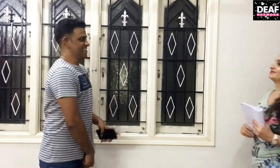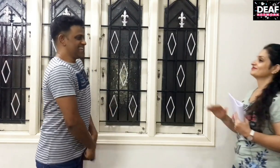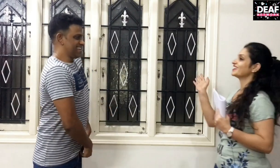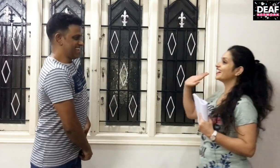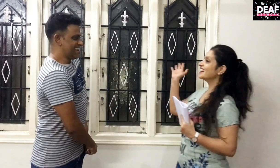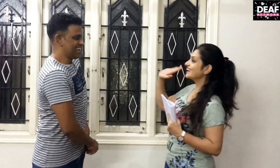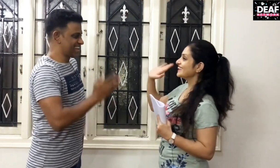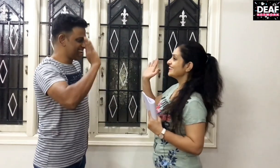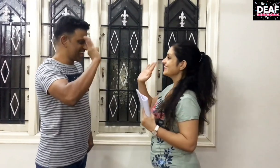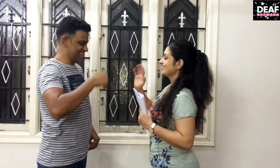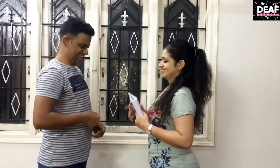Hi!